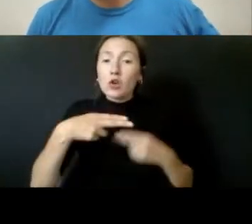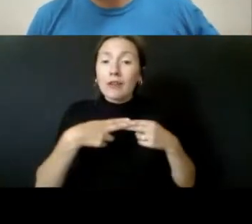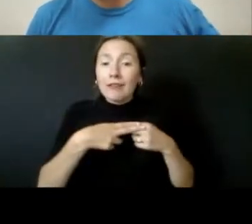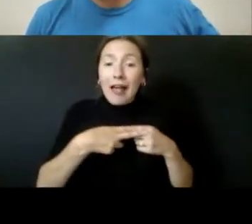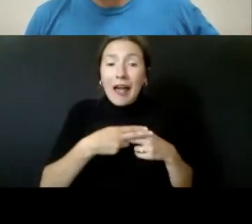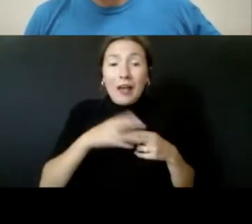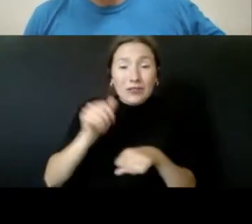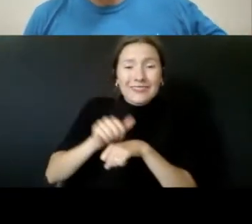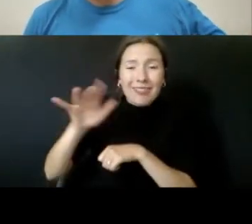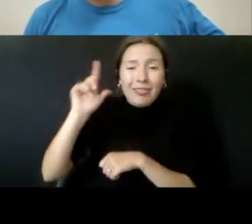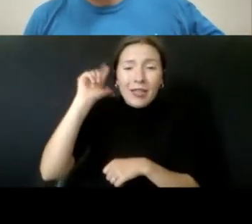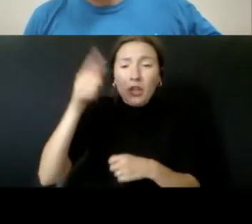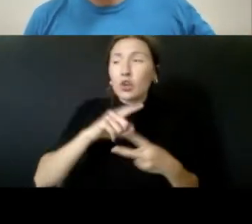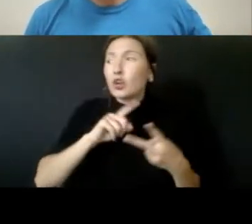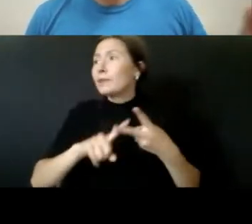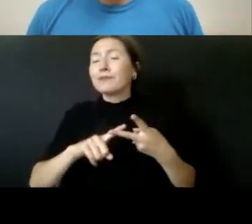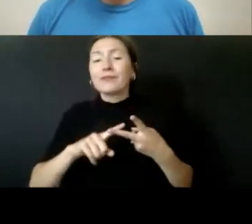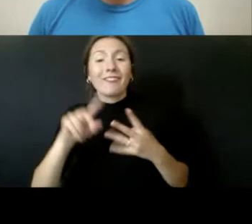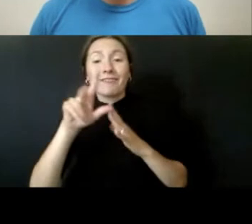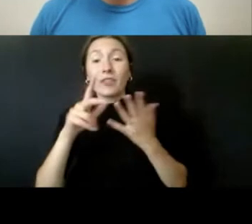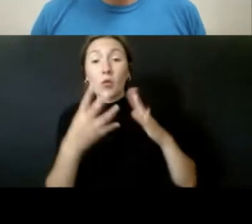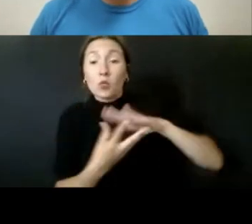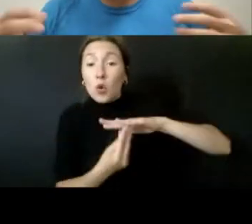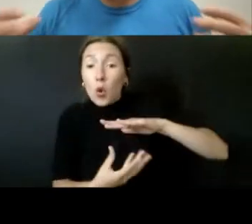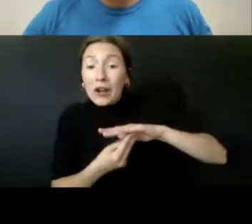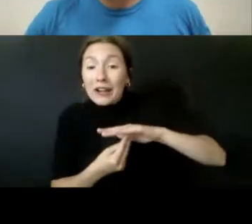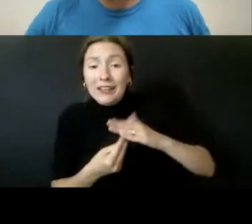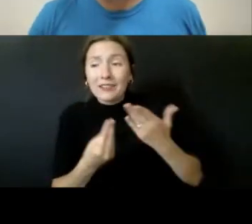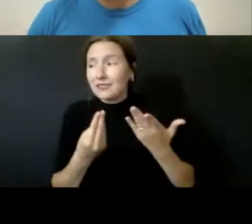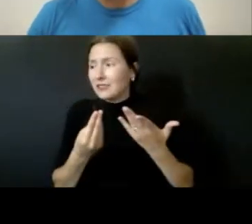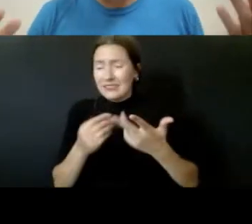you know increase the number of people that are paying attention to this and learning from it and